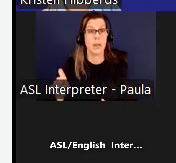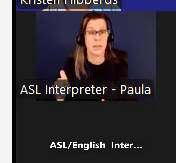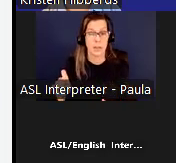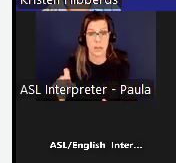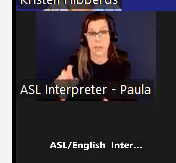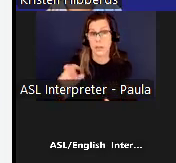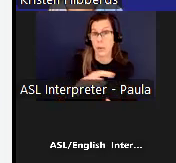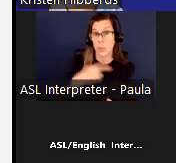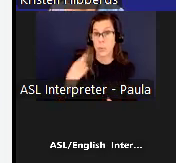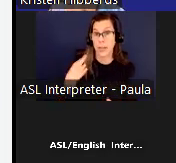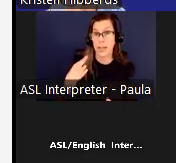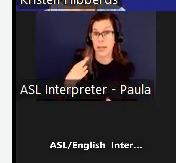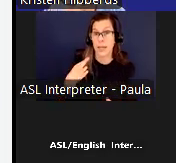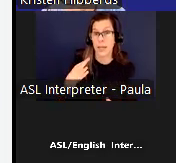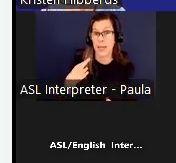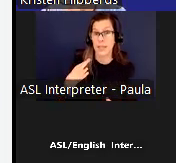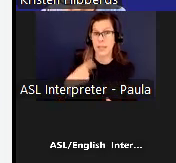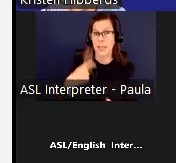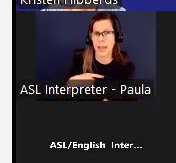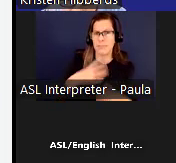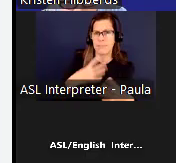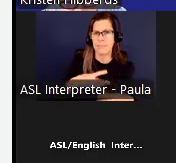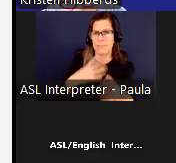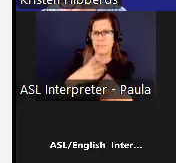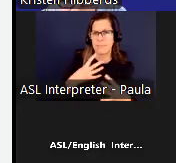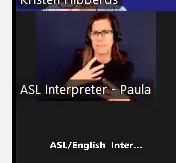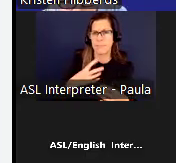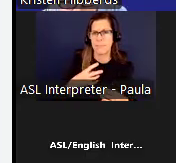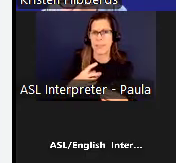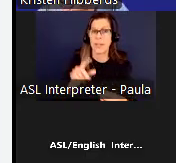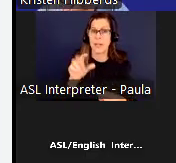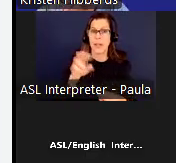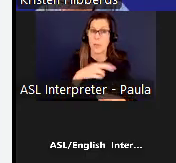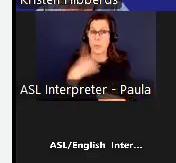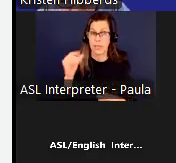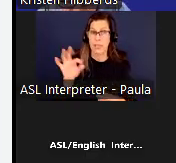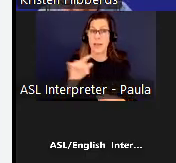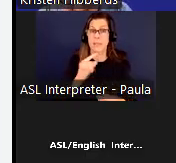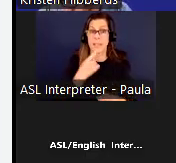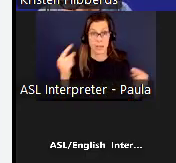I'm just cursing through really quick. So risk of serious harm is defined in the definitions. Yes.